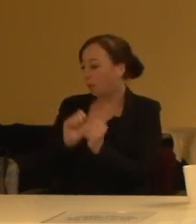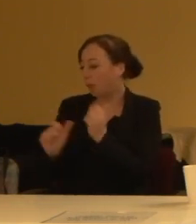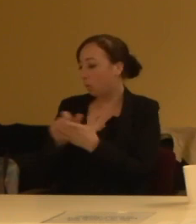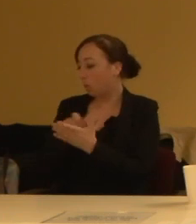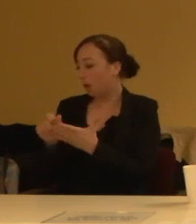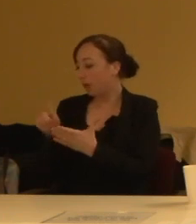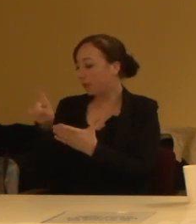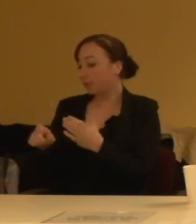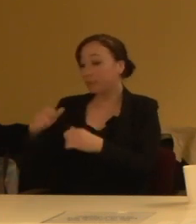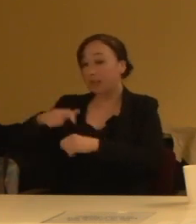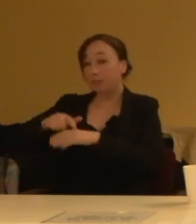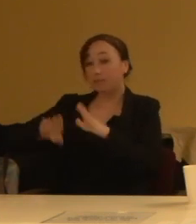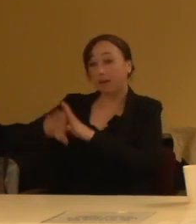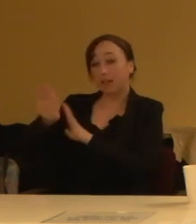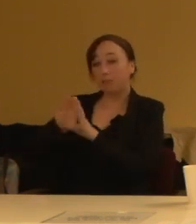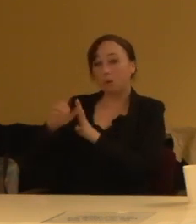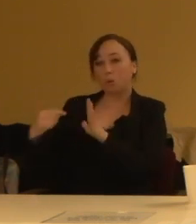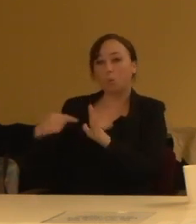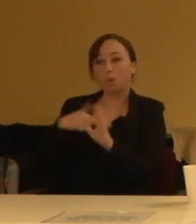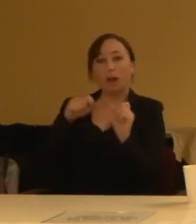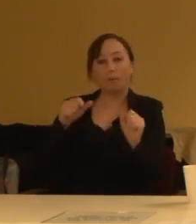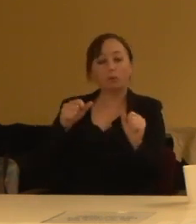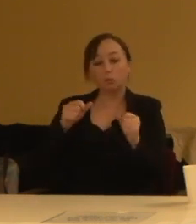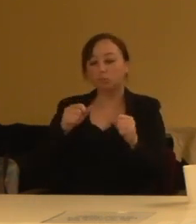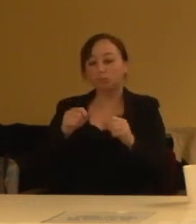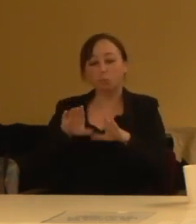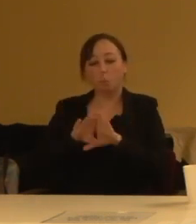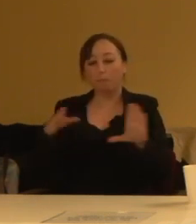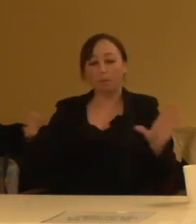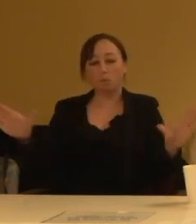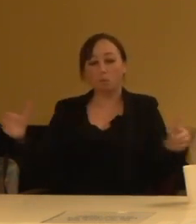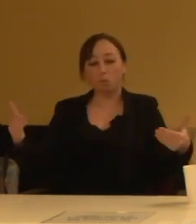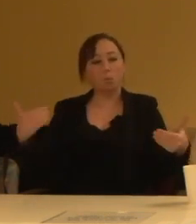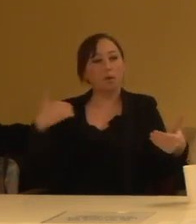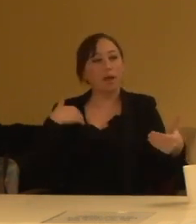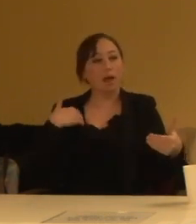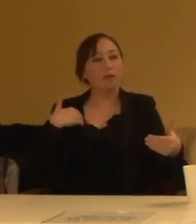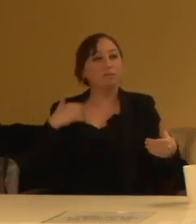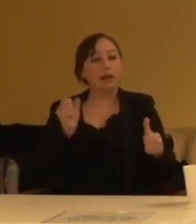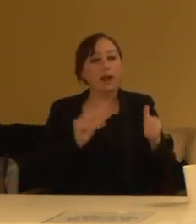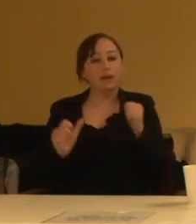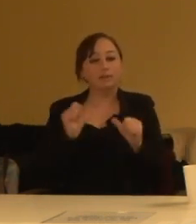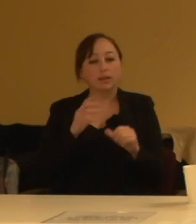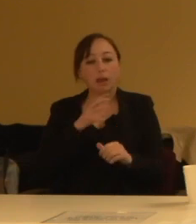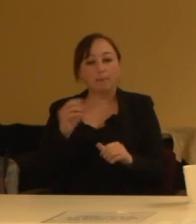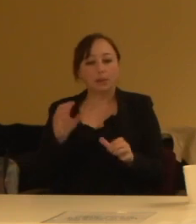we have the resources to be able to just like, open up a room and we have a resident acting company so they can work with them to develop the show,